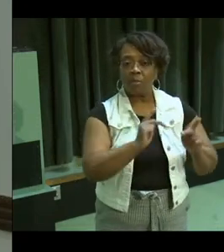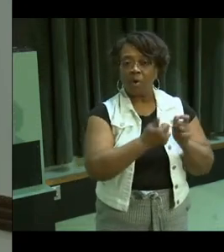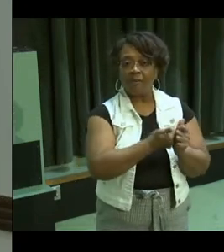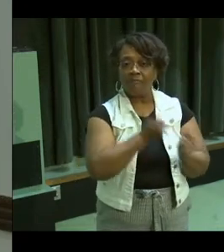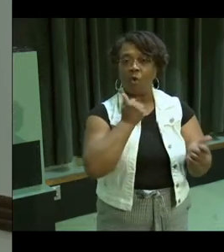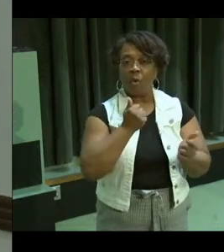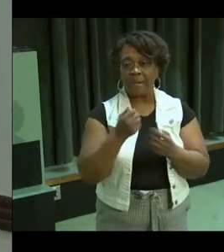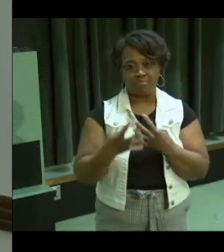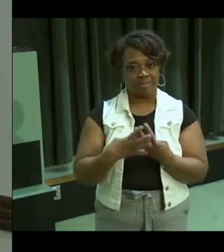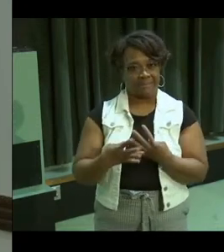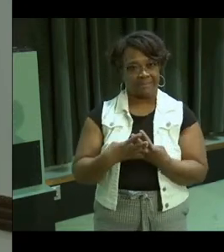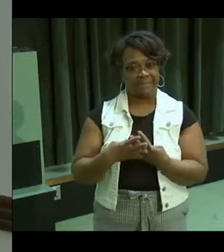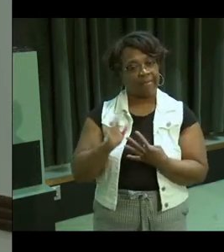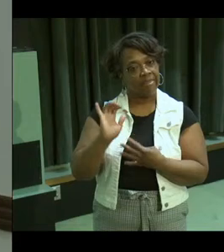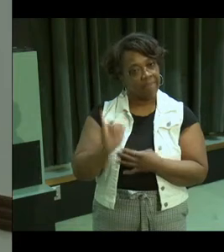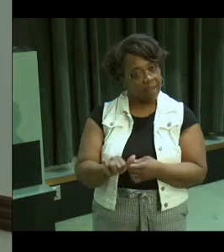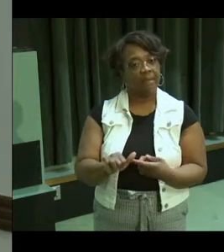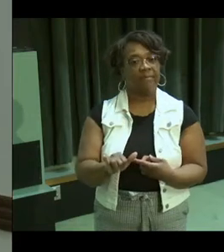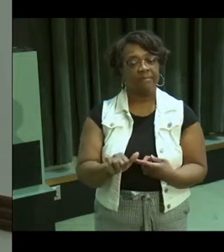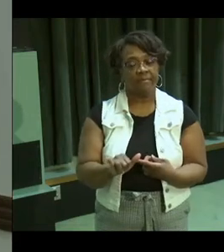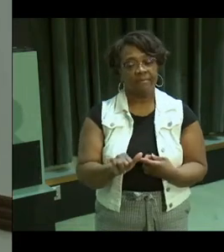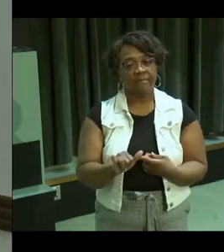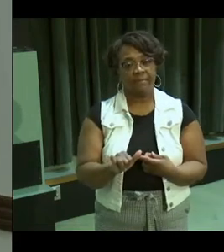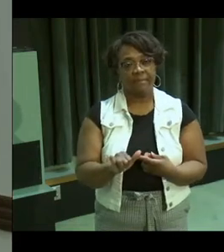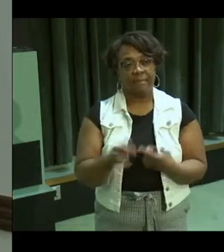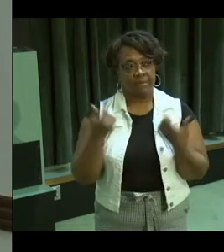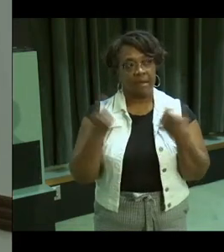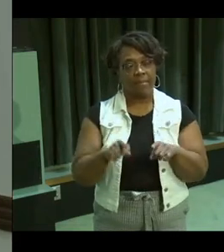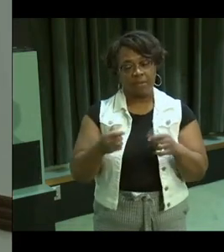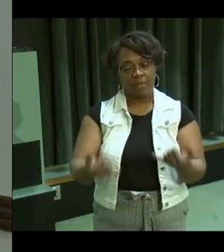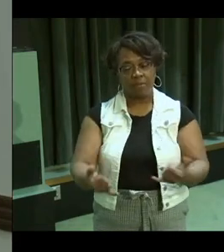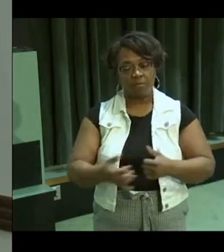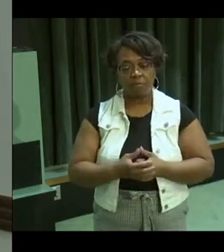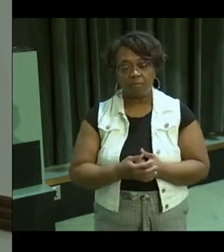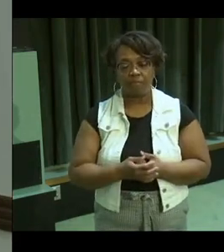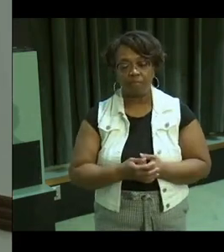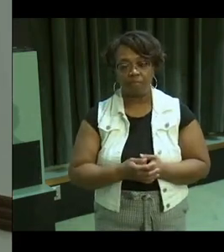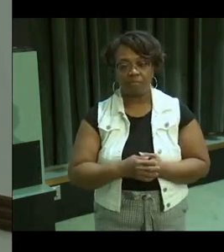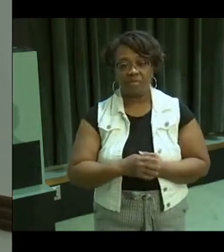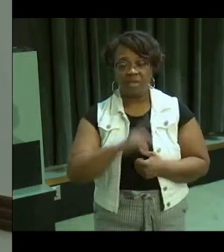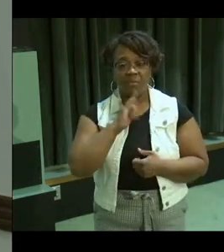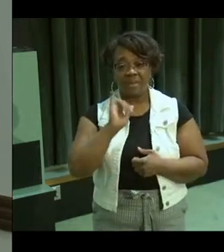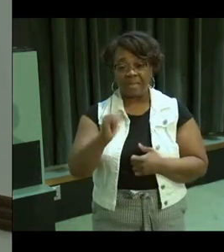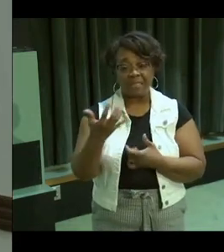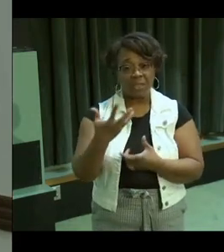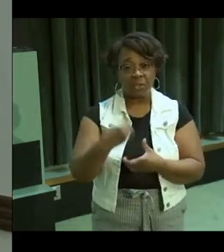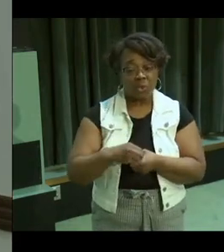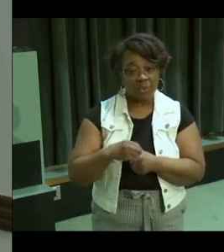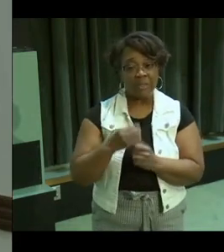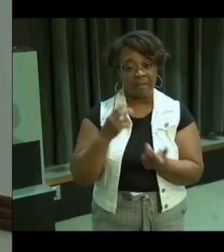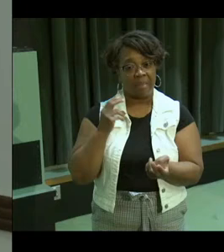things like that. That are going